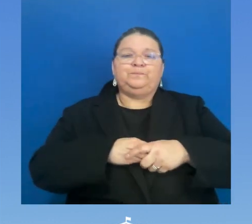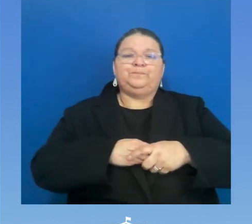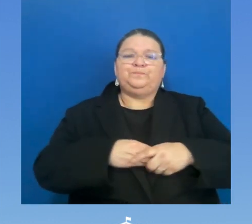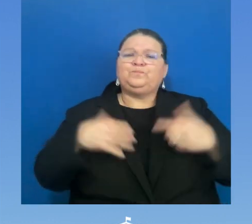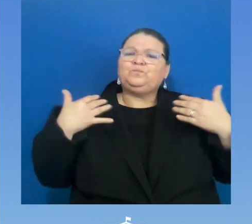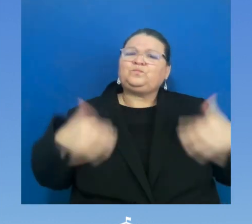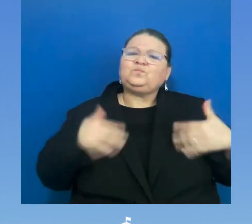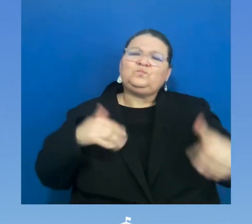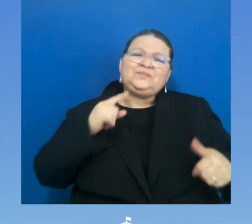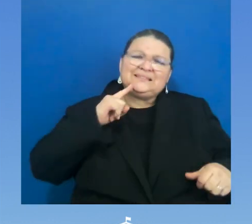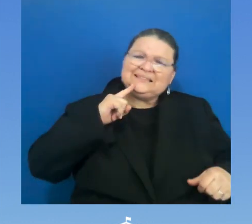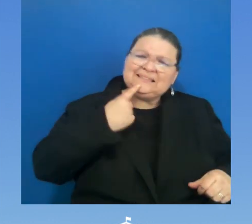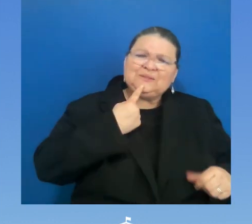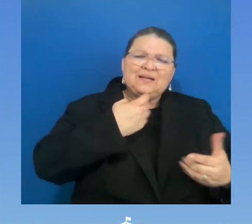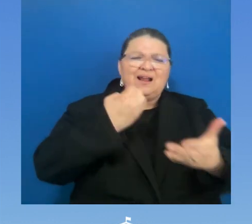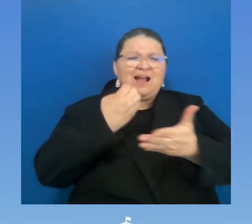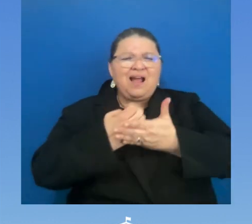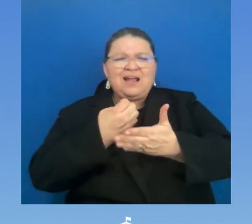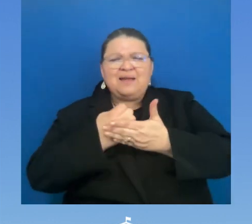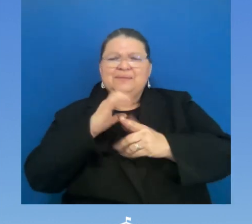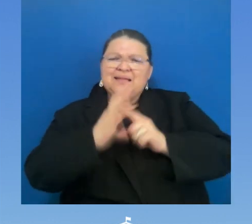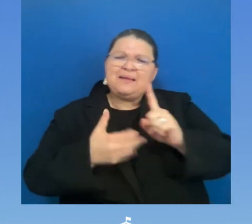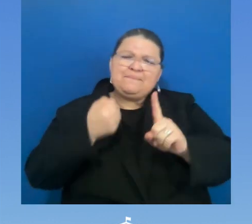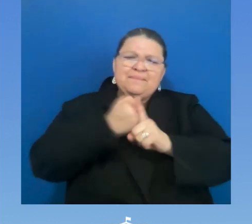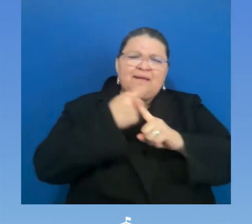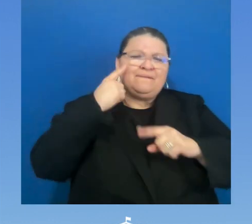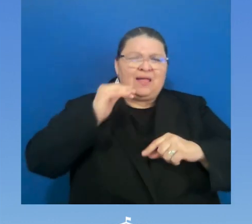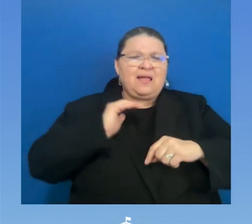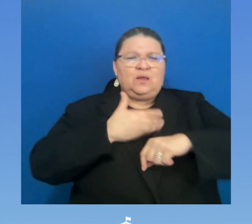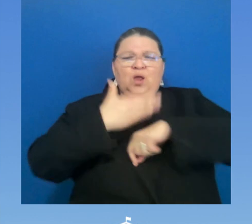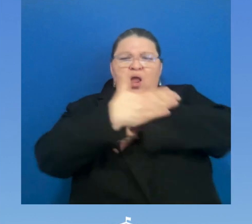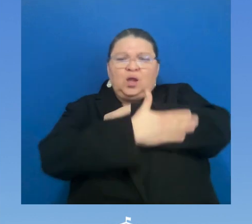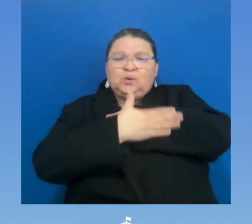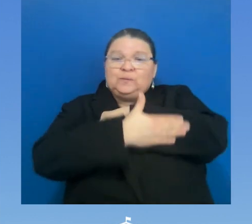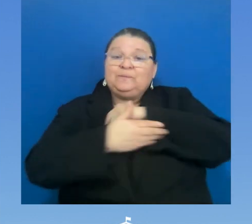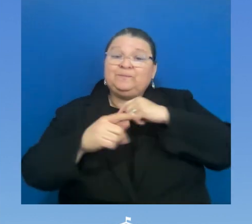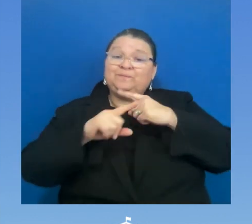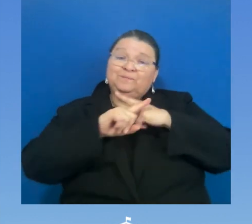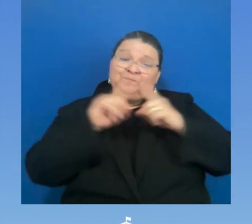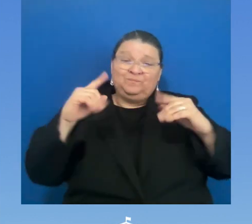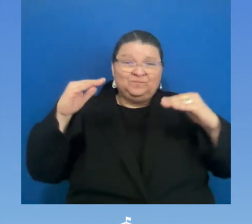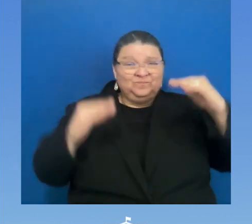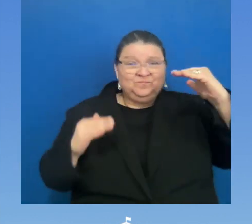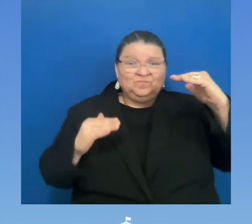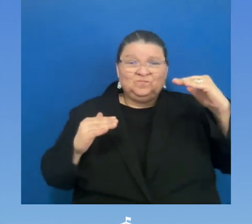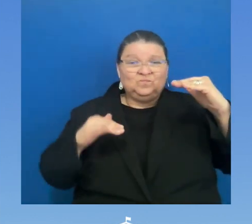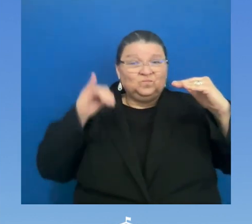But closing the pay gap is more than just economic progress or fairness. It's a moral imperative.